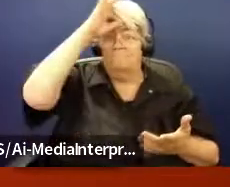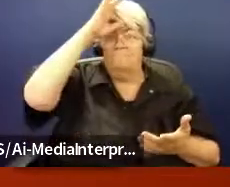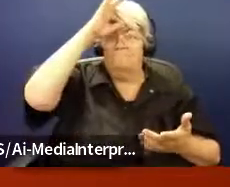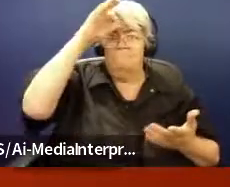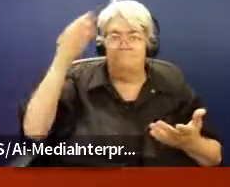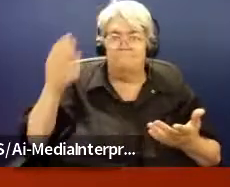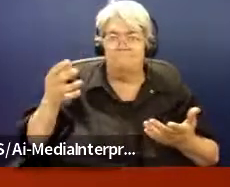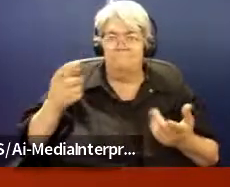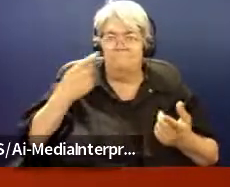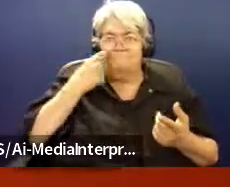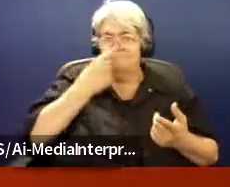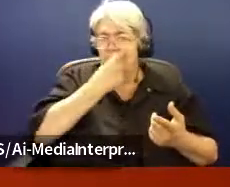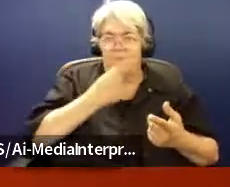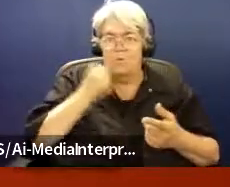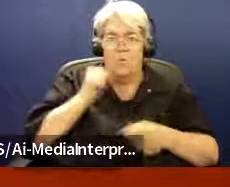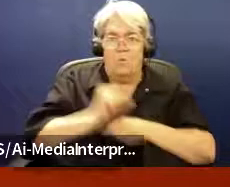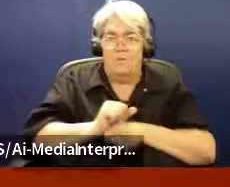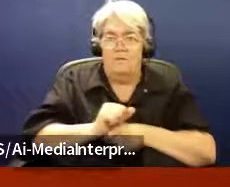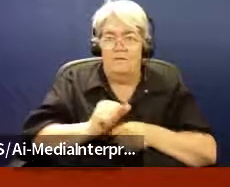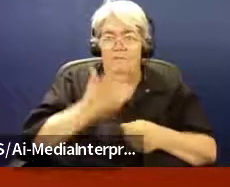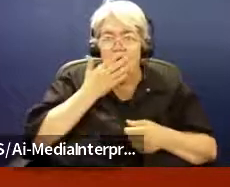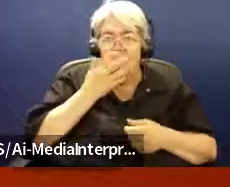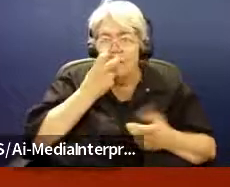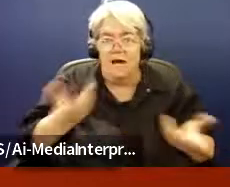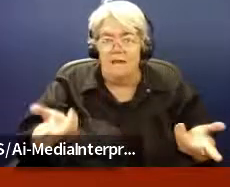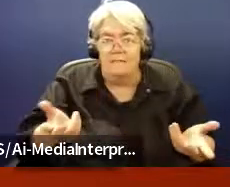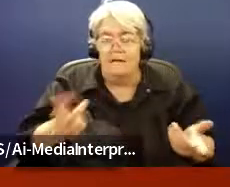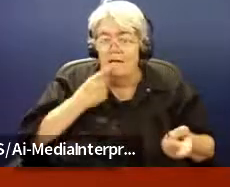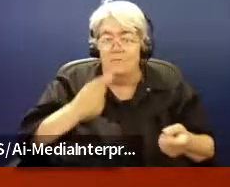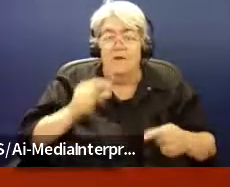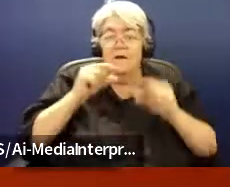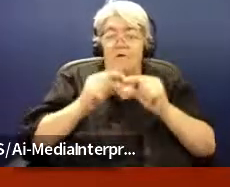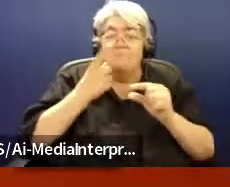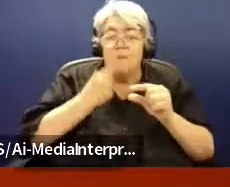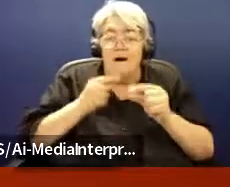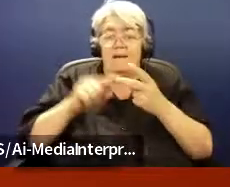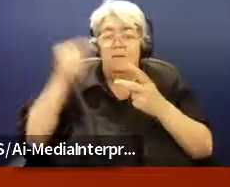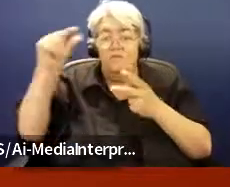we are not using color to convey meaning. For example, that would be click on the red submit button.